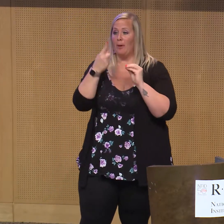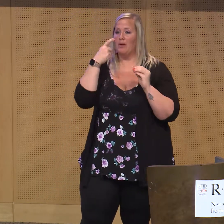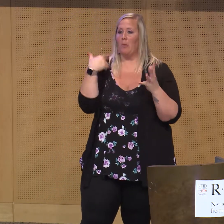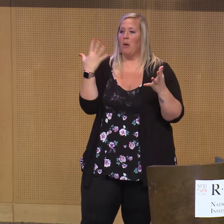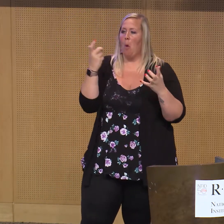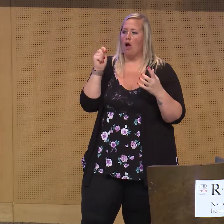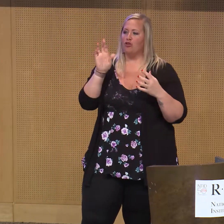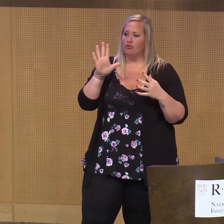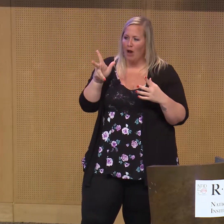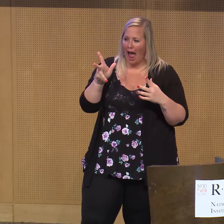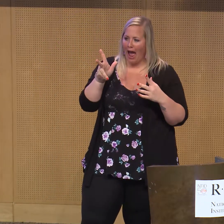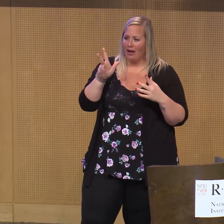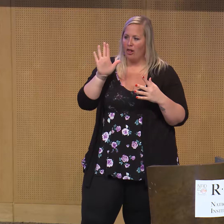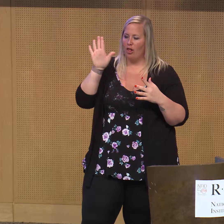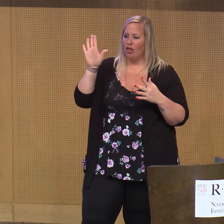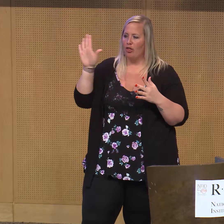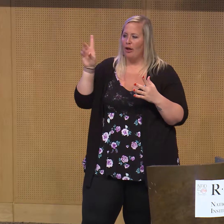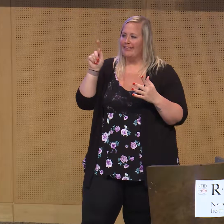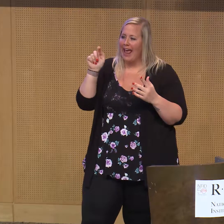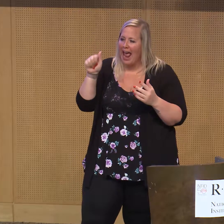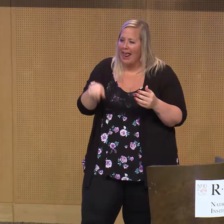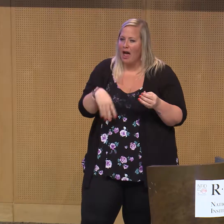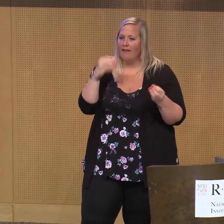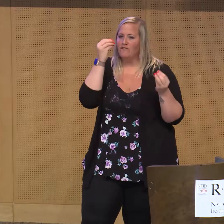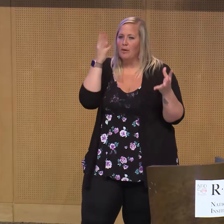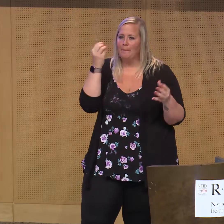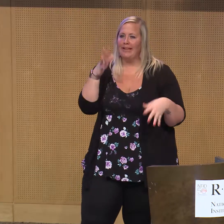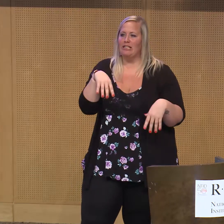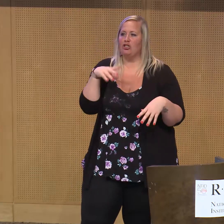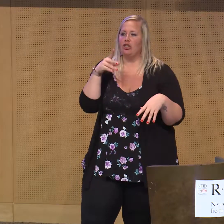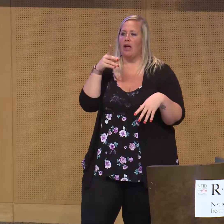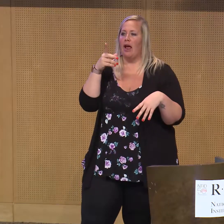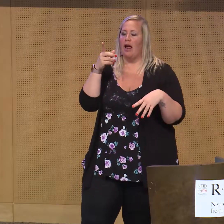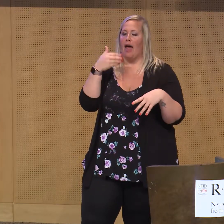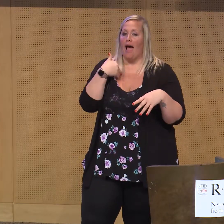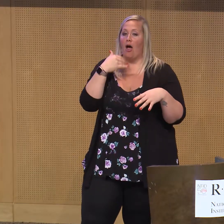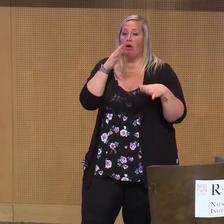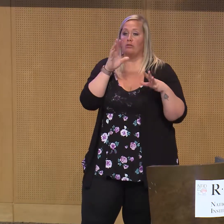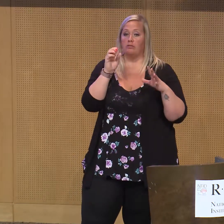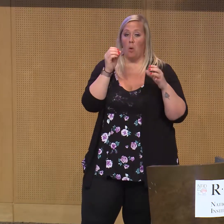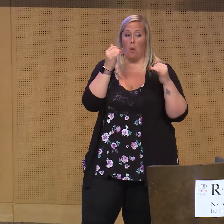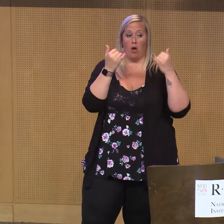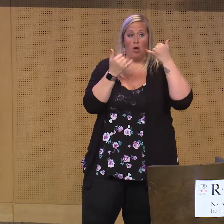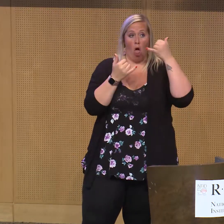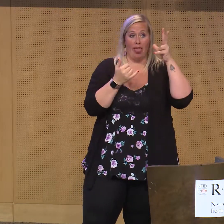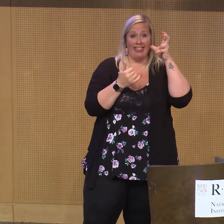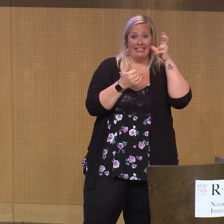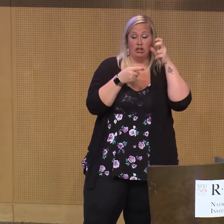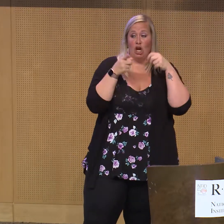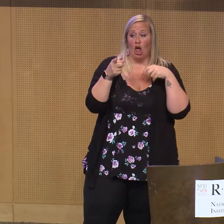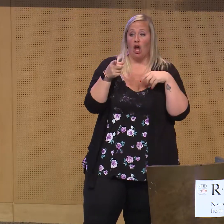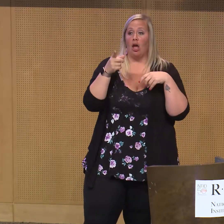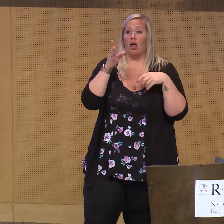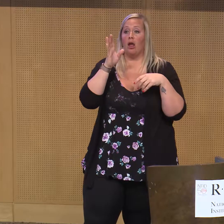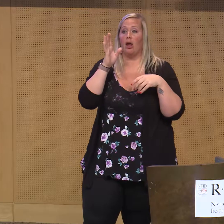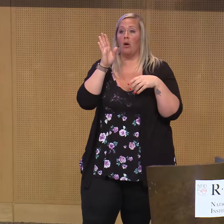And the reason why they use a unique phone number is because they want to have call-tracking, data-collection information.